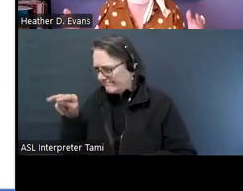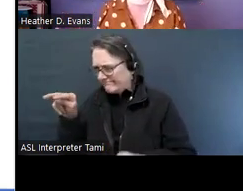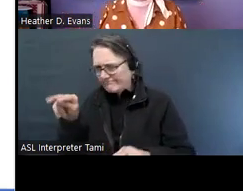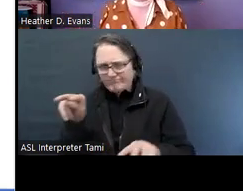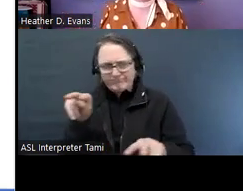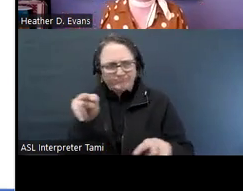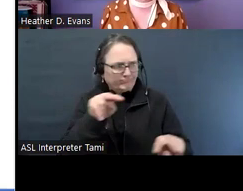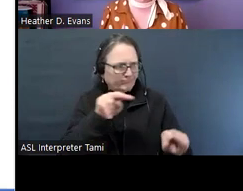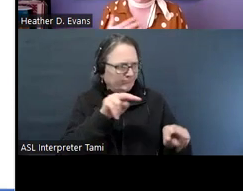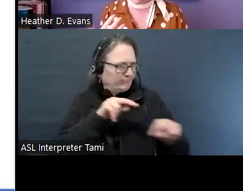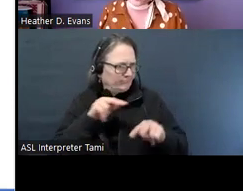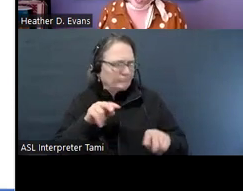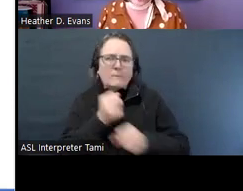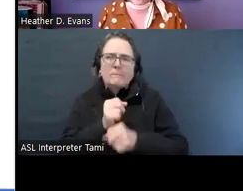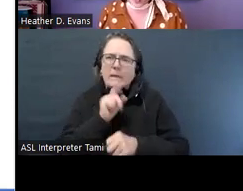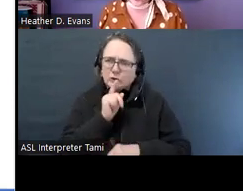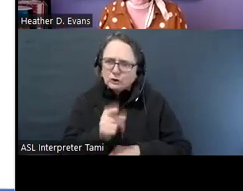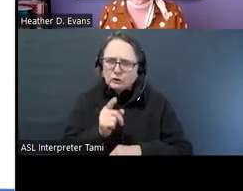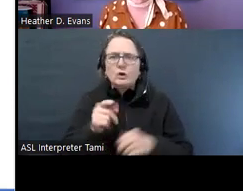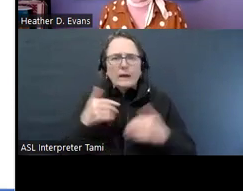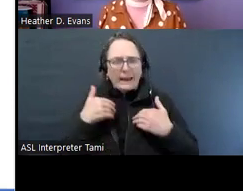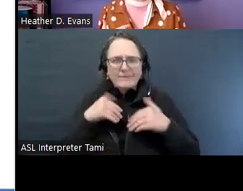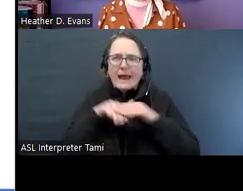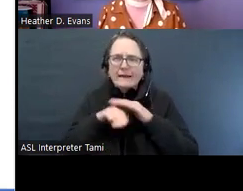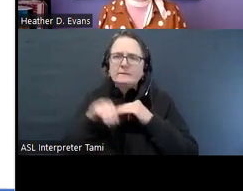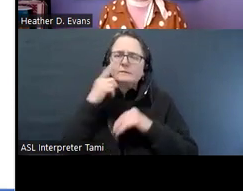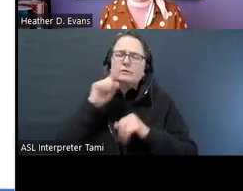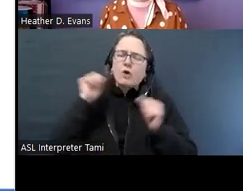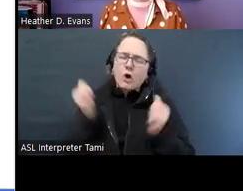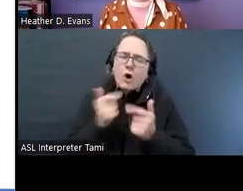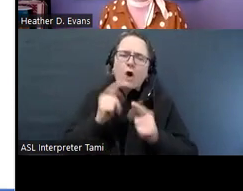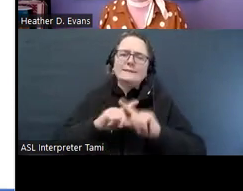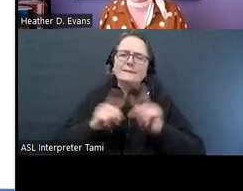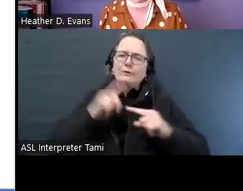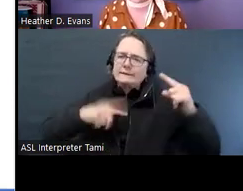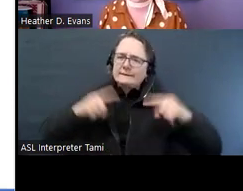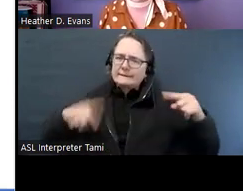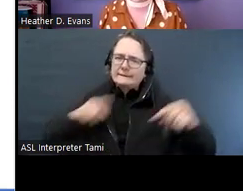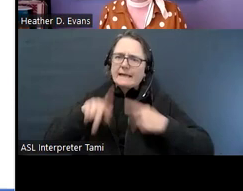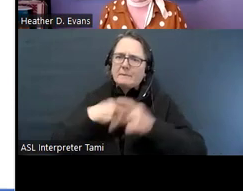to provide access for all types of bodies and their assistive devices or companions.